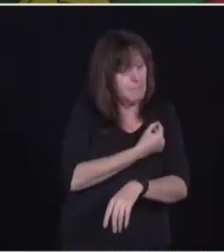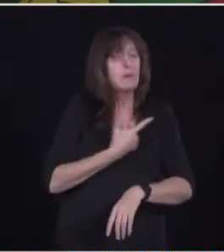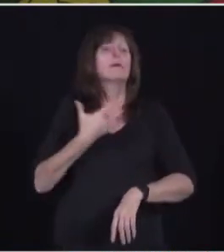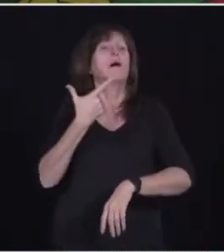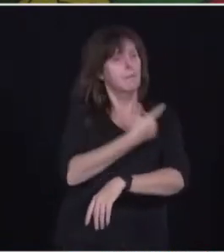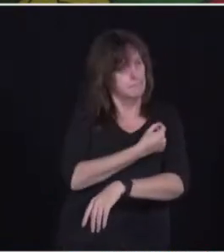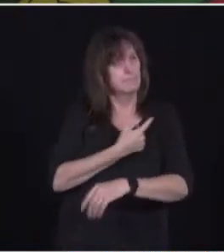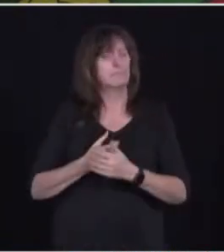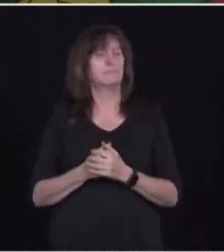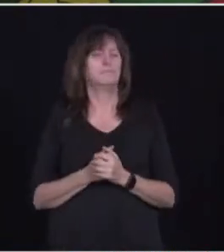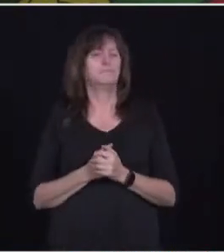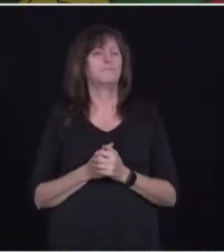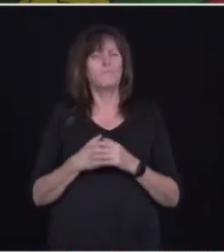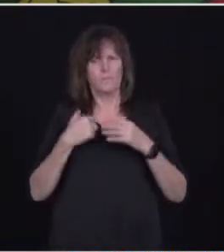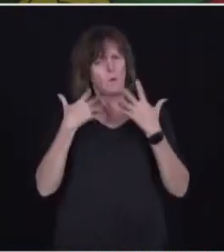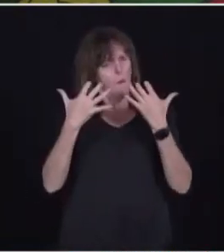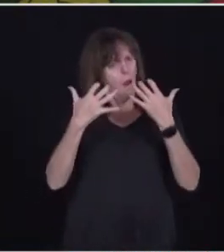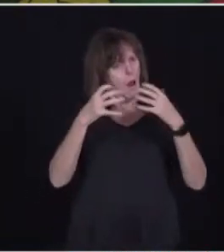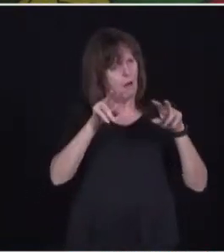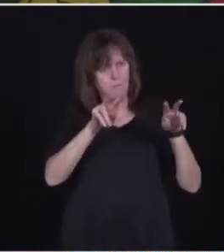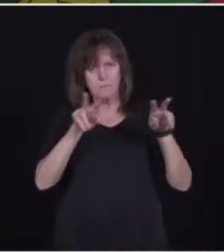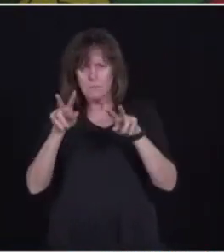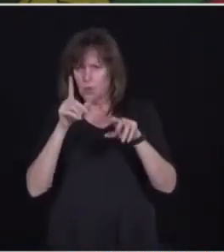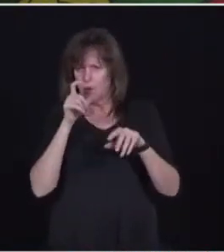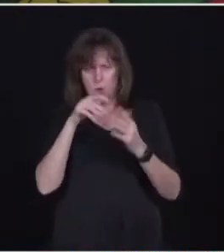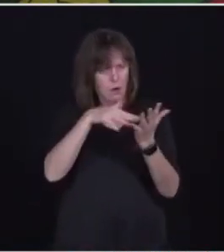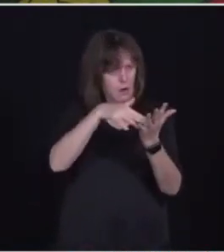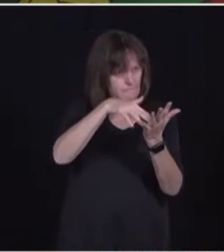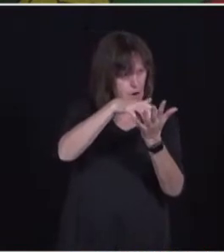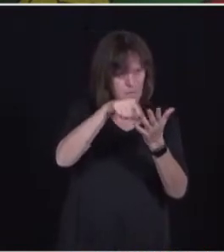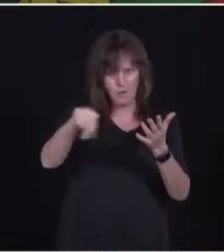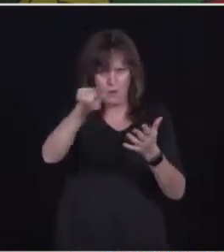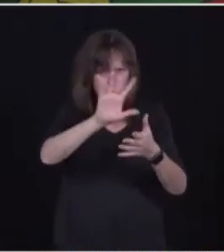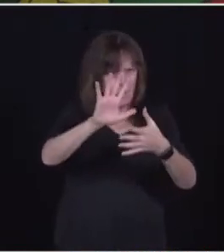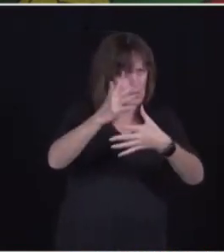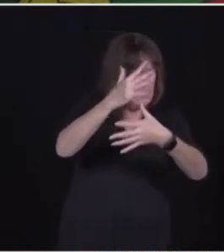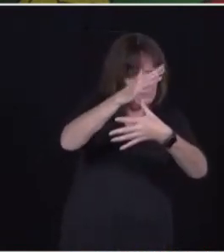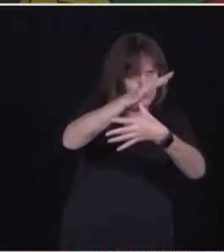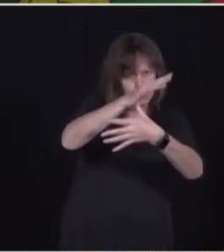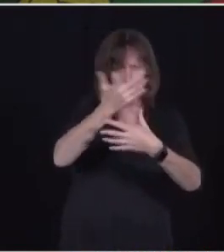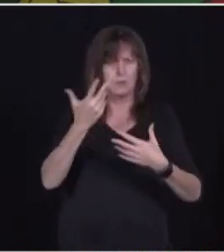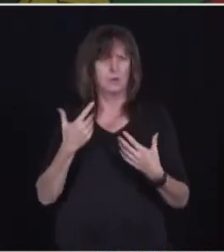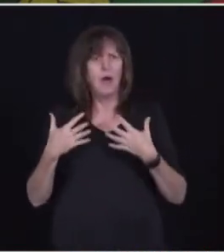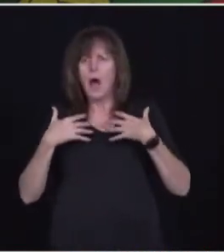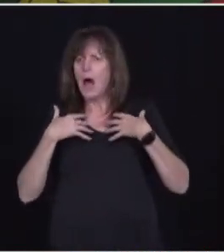they will come throughout the quarter, but we don't know the exact dates. That allows us to do one 200000 People in Ontario